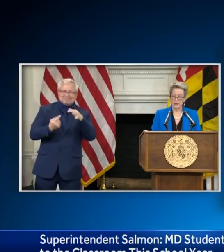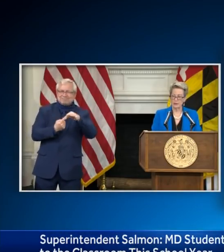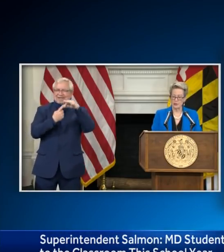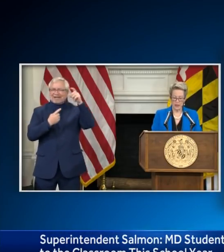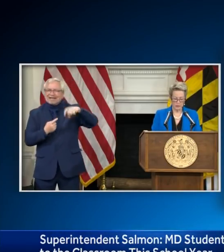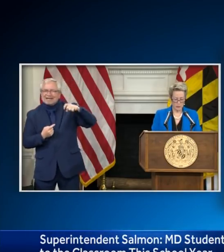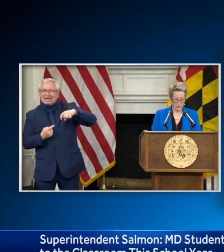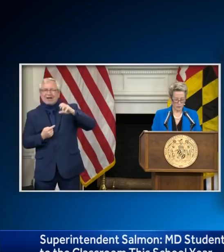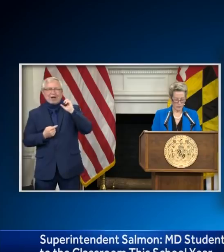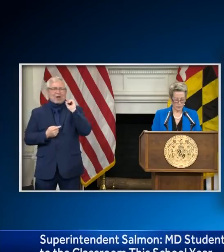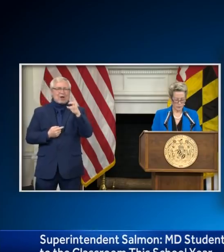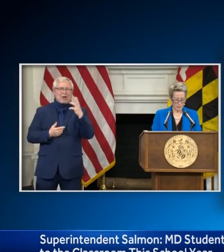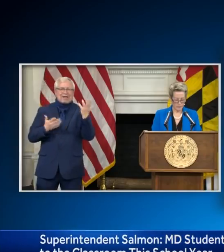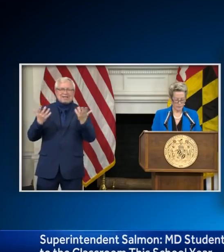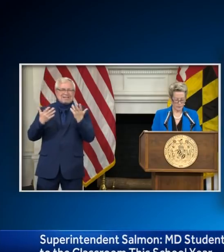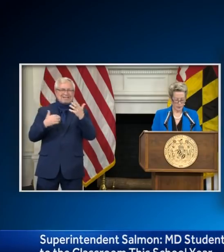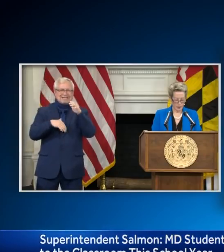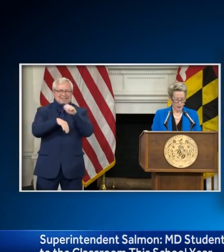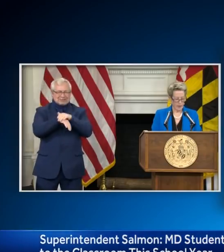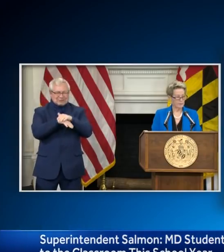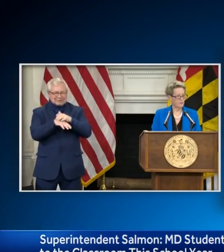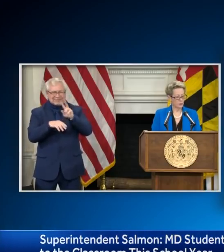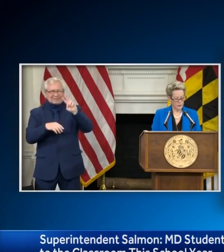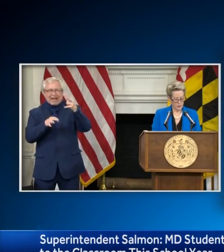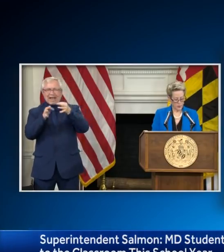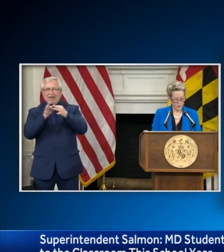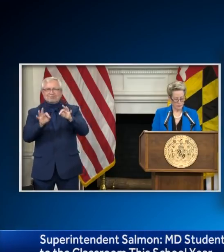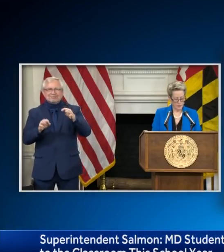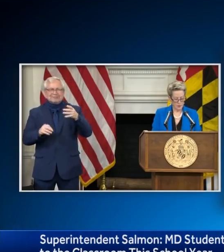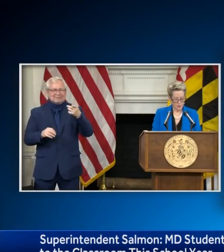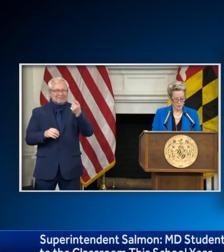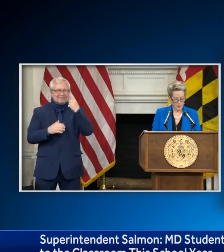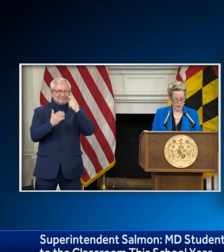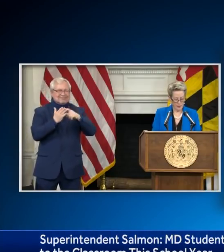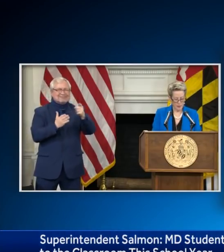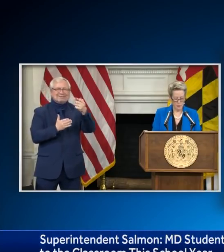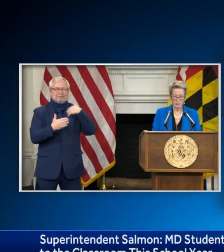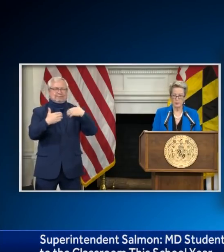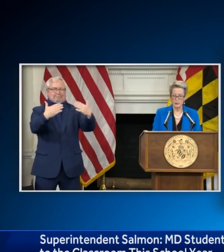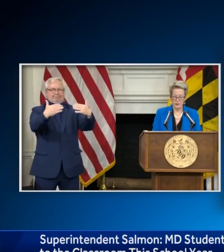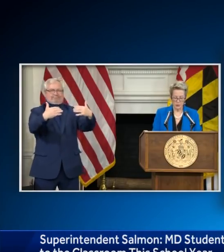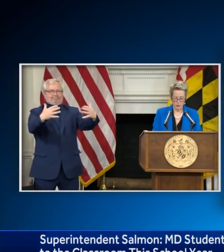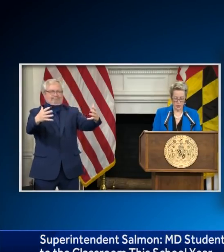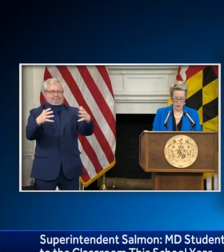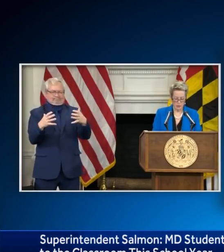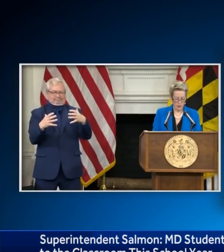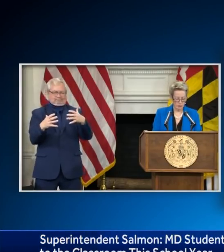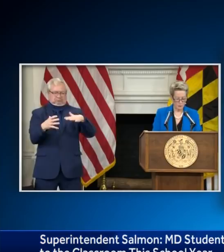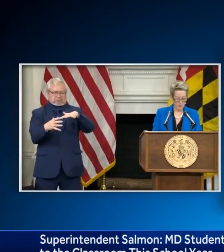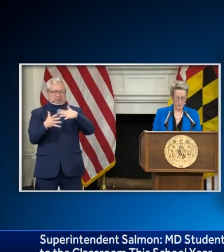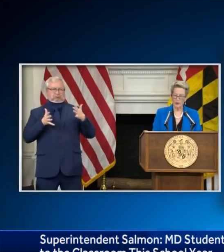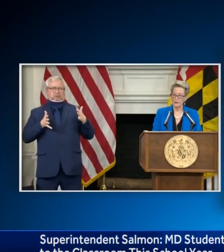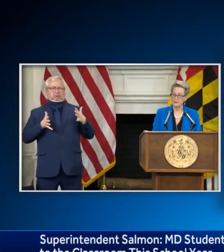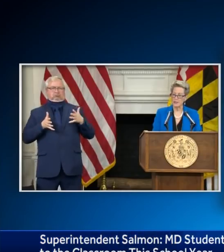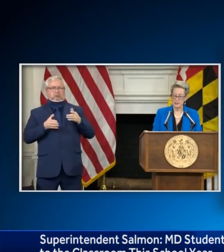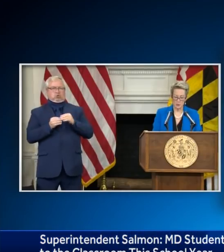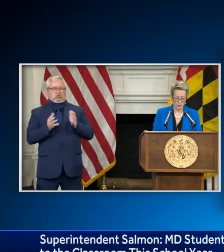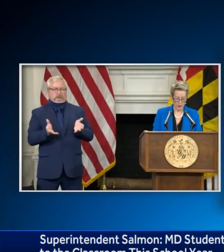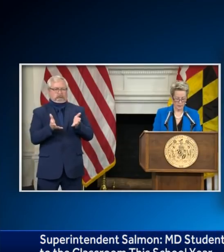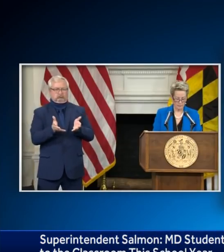SCHOOL SYSTEMS CAN CHOOSE TO BRING STUDENTS BACK TO ADDRESS SPECIFIC NEEDS SUCH AS STUDENTS WITH DISABILITIES AND ANGUISH LANGUAGE LEARNERS.